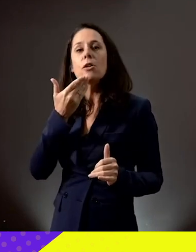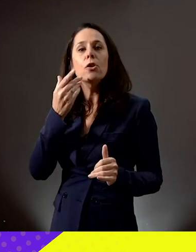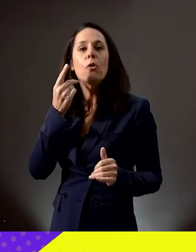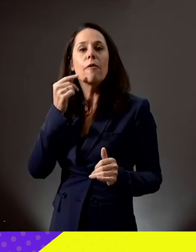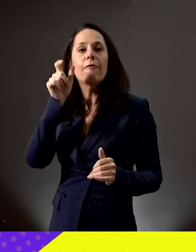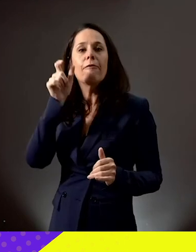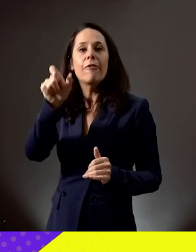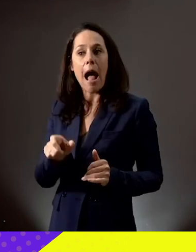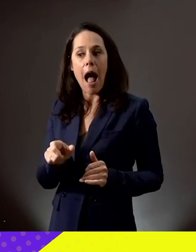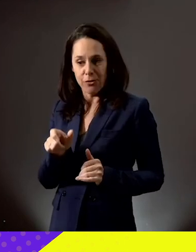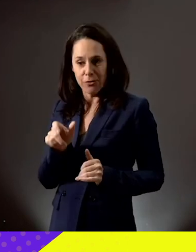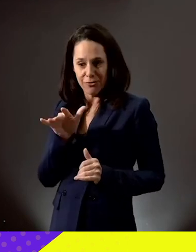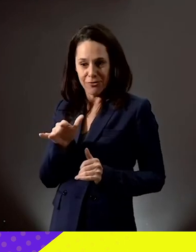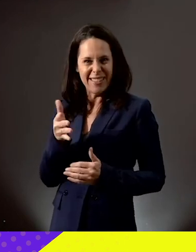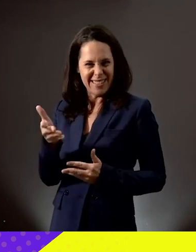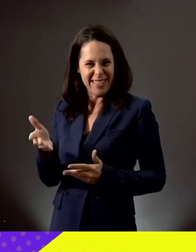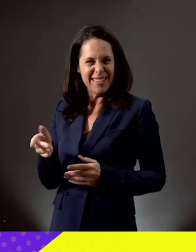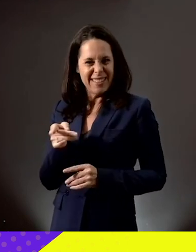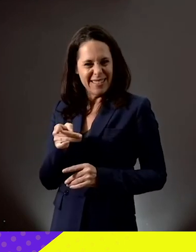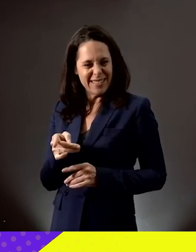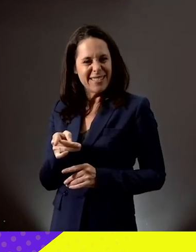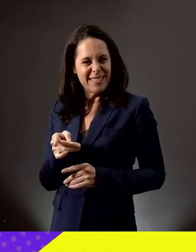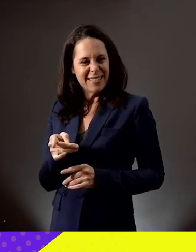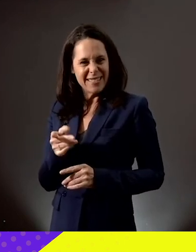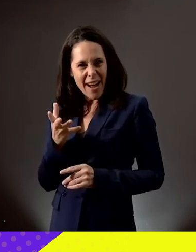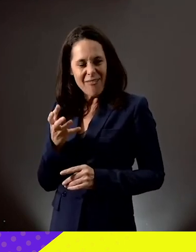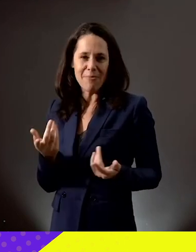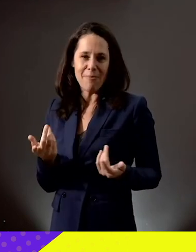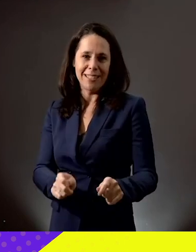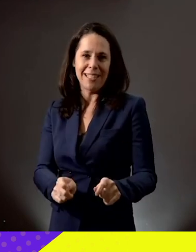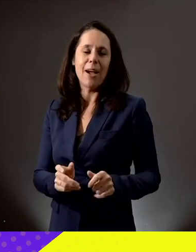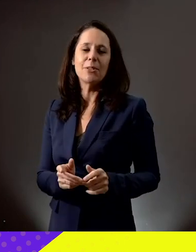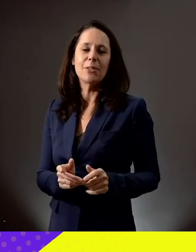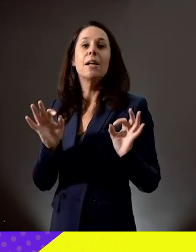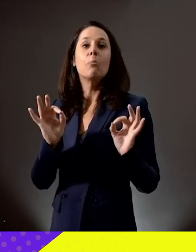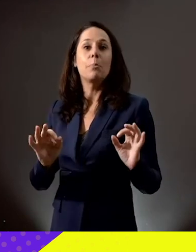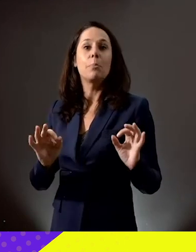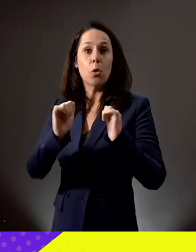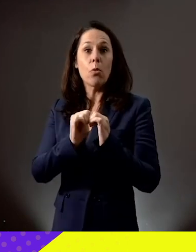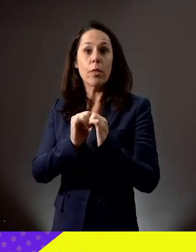And I'd like to conclude with that. It's been a special year for Diversity Day.